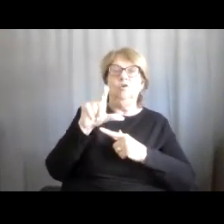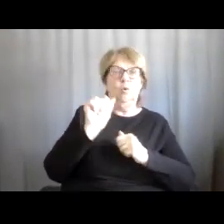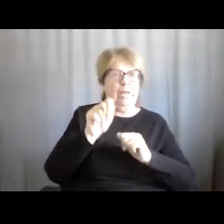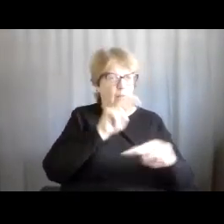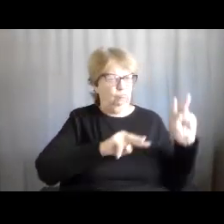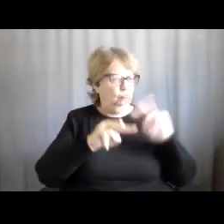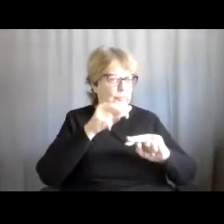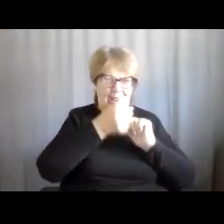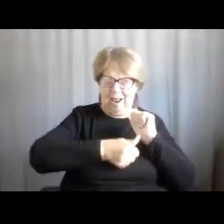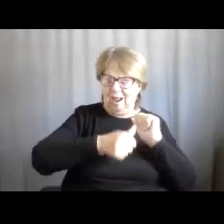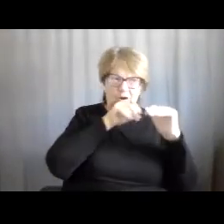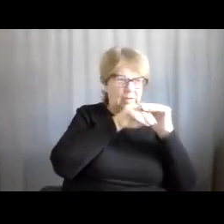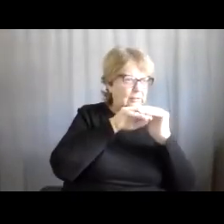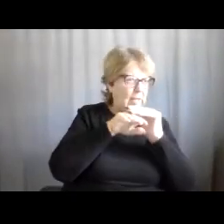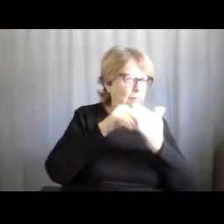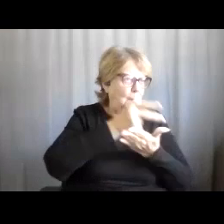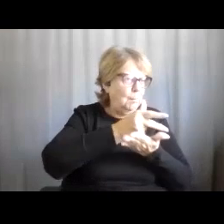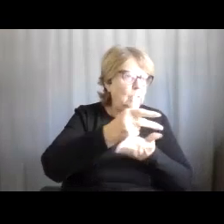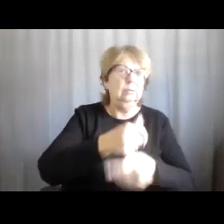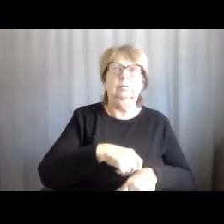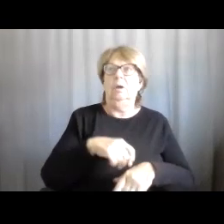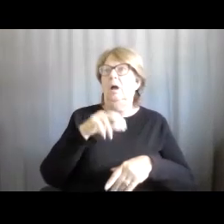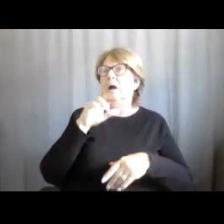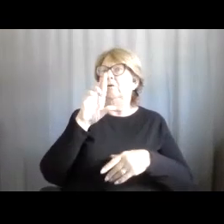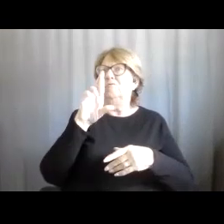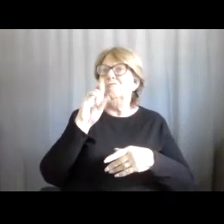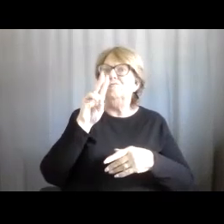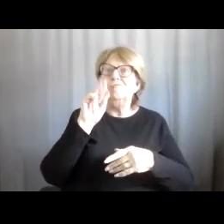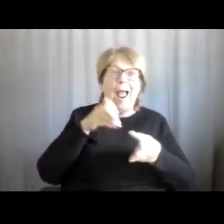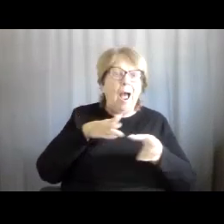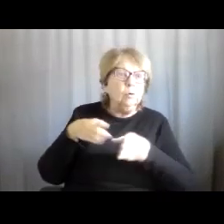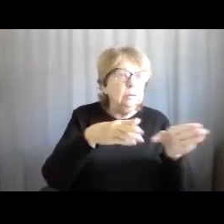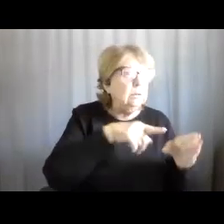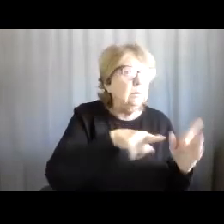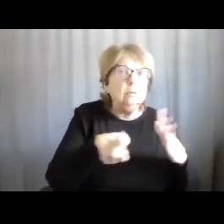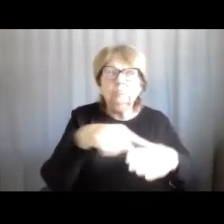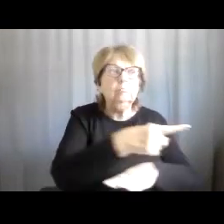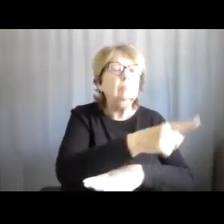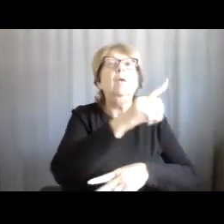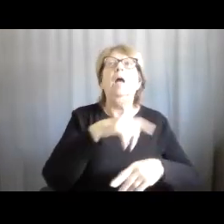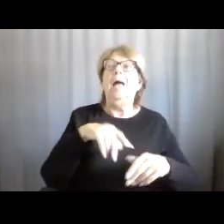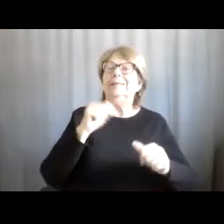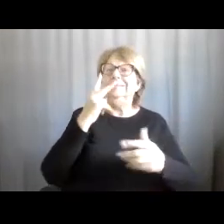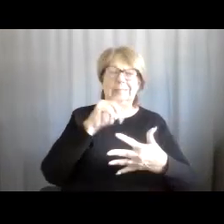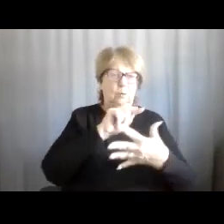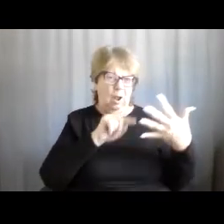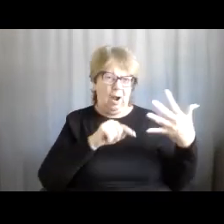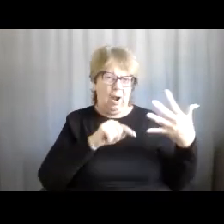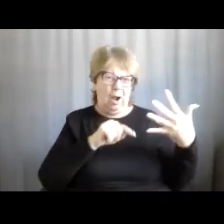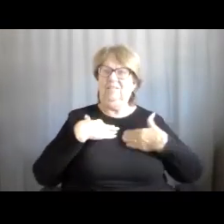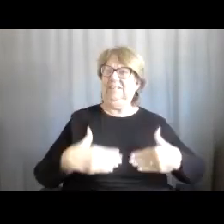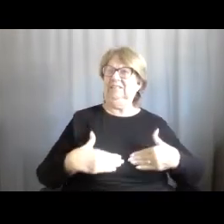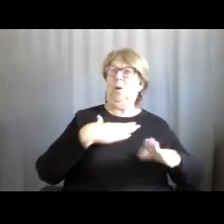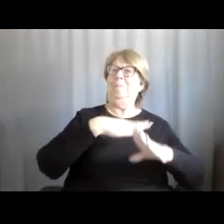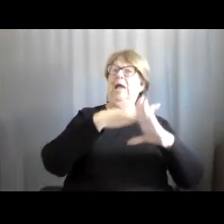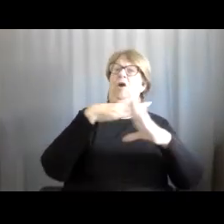parking stop, route, entrance, among a few other things and see what items have physical barriers. [Roby Poche (DES)] You can review the